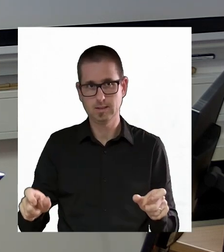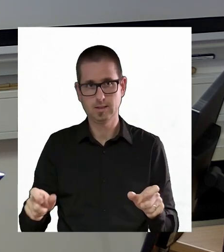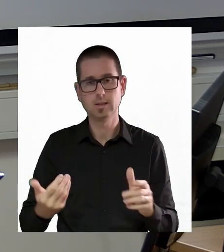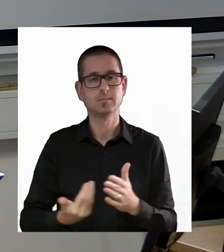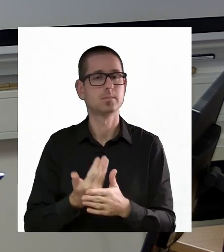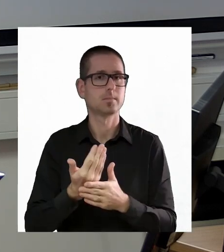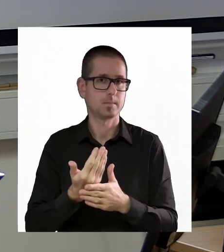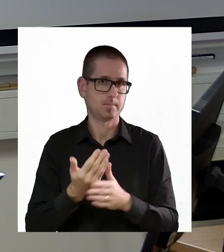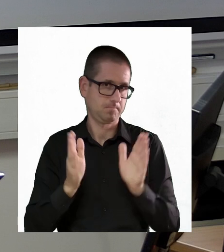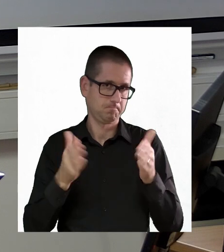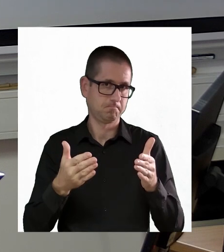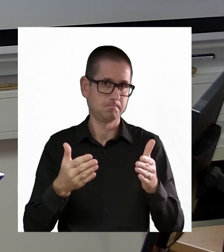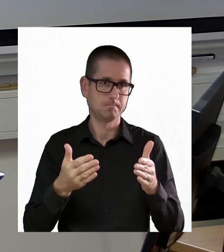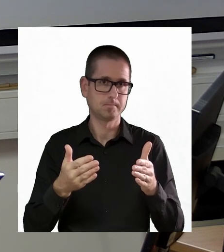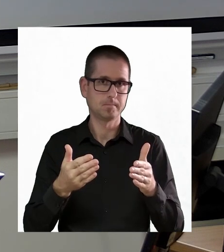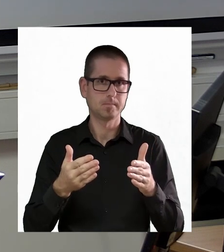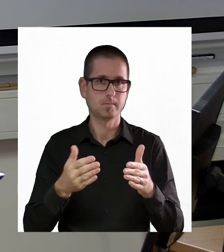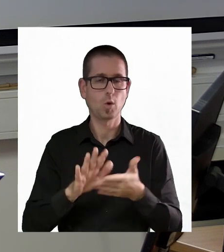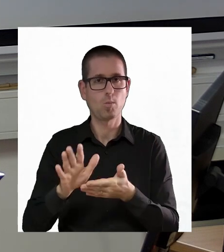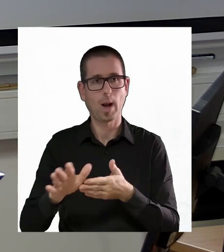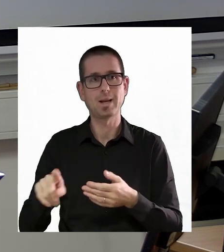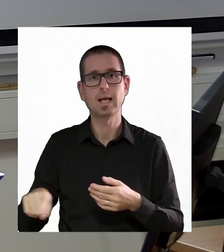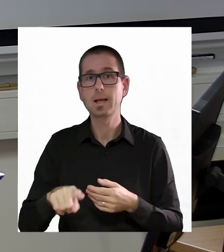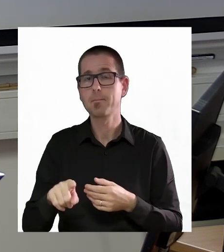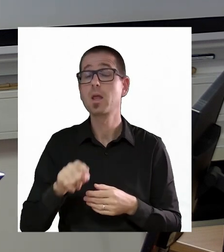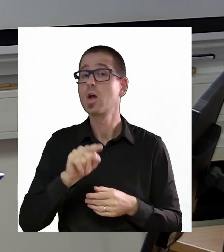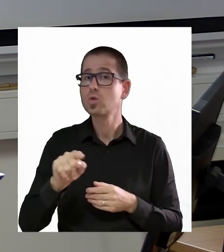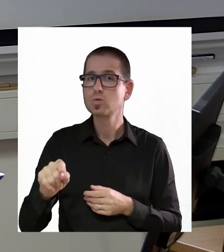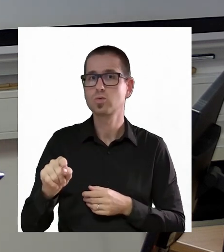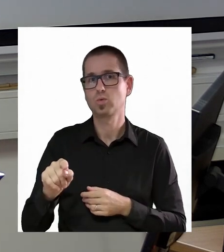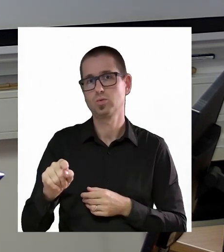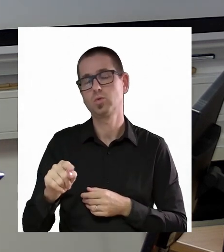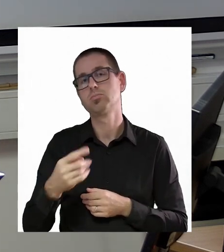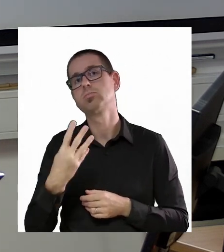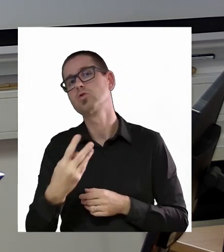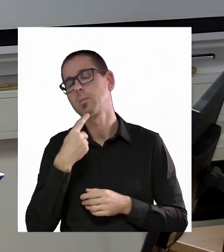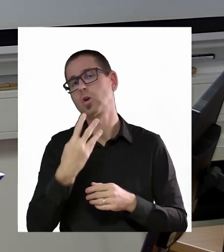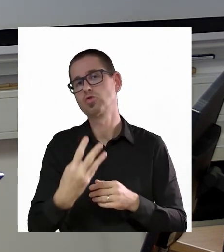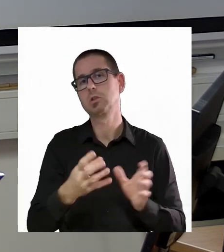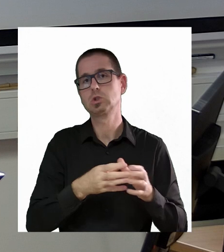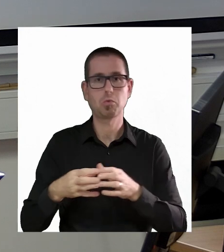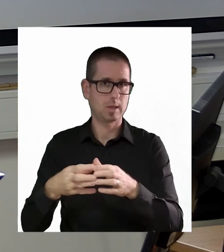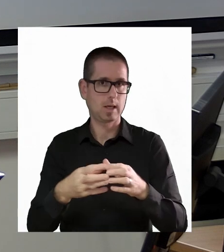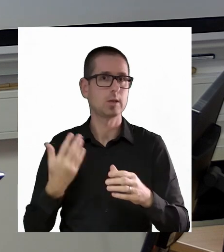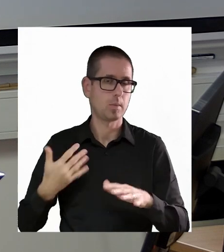autistic users. So those are the, let's say four groups that were really covered. We did